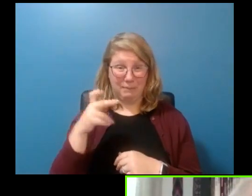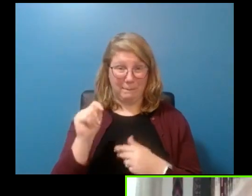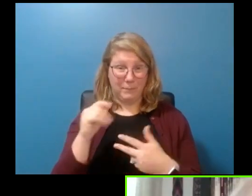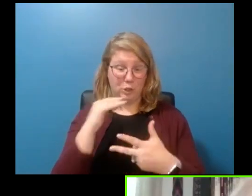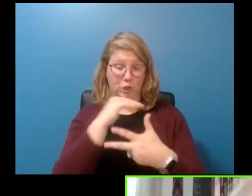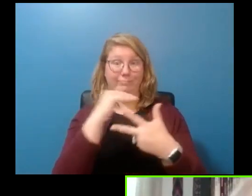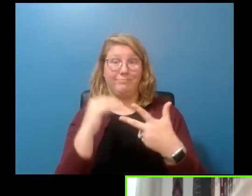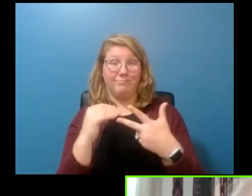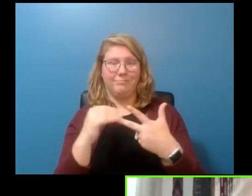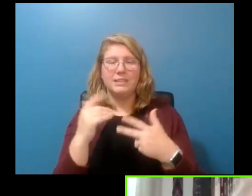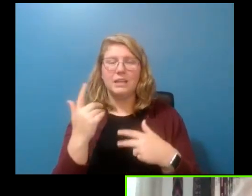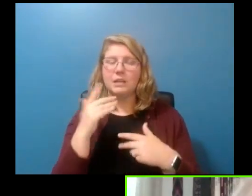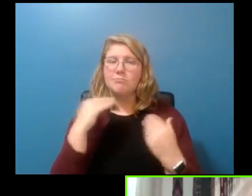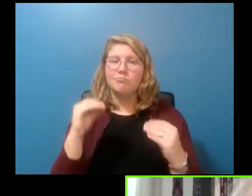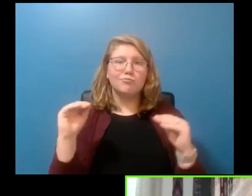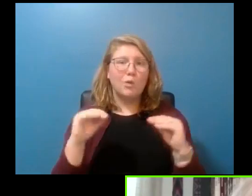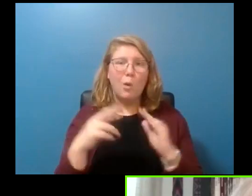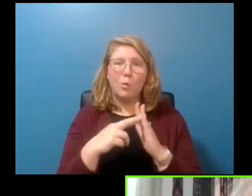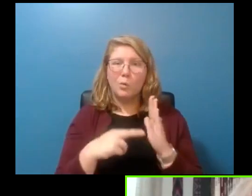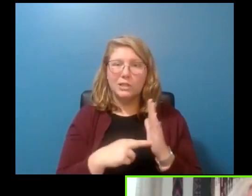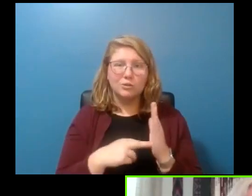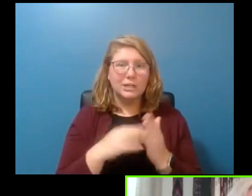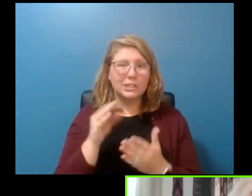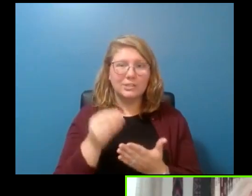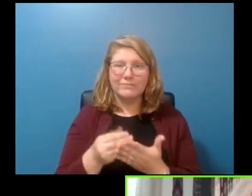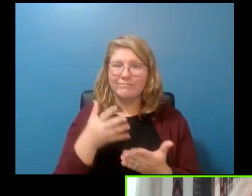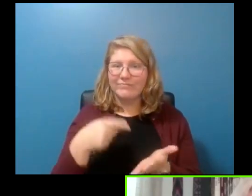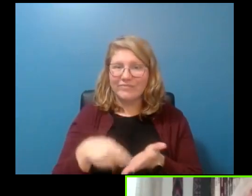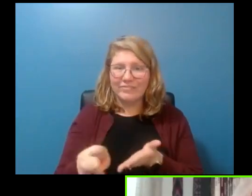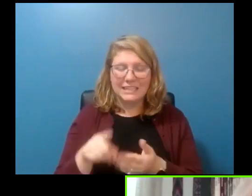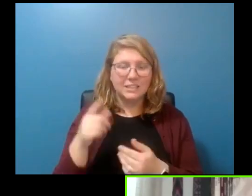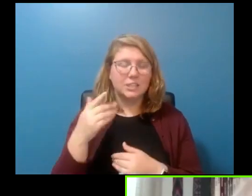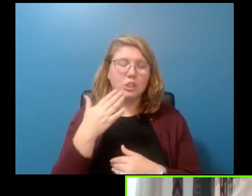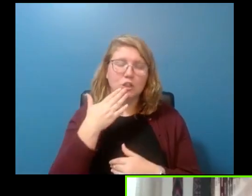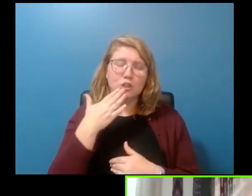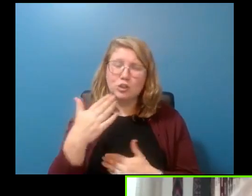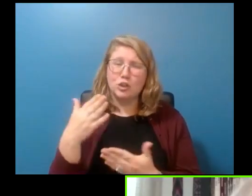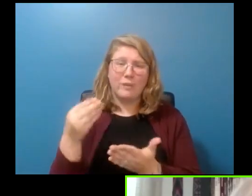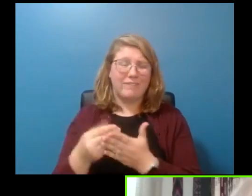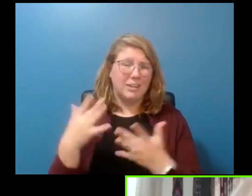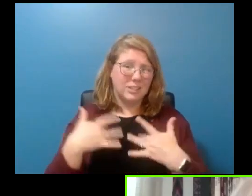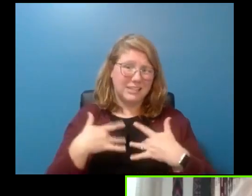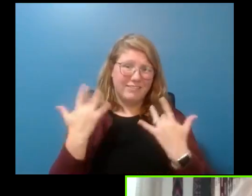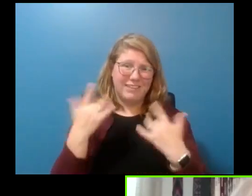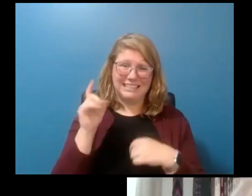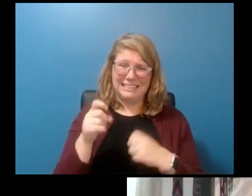little hard still under the pandemic for in-office volunteers, but volunteers lead